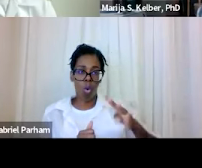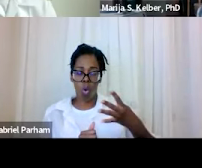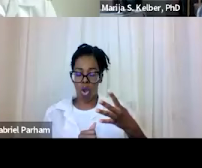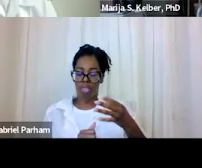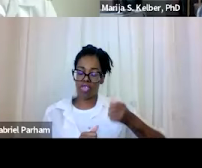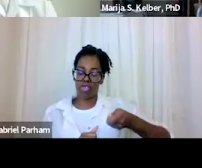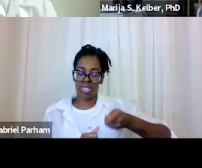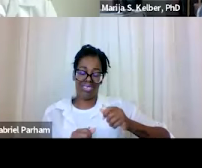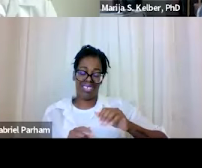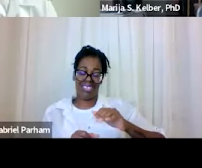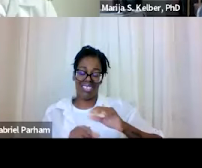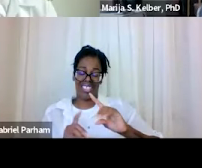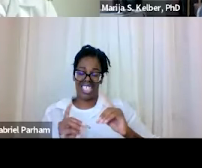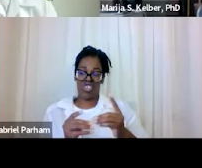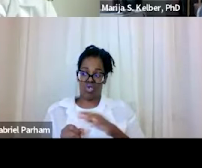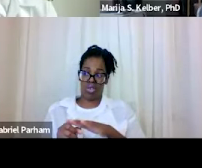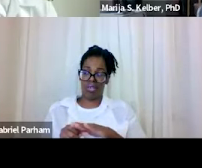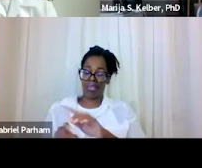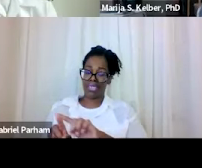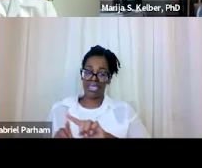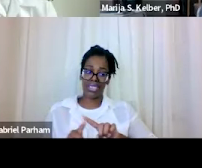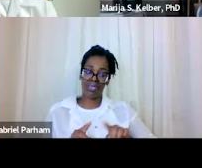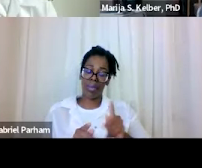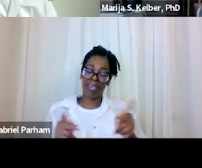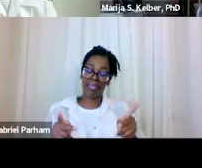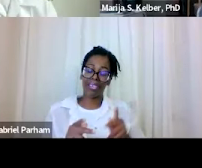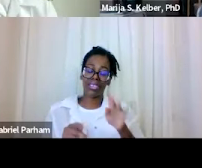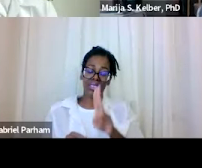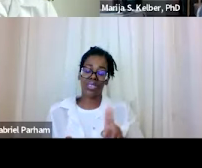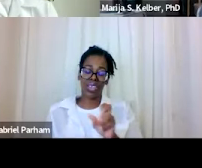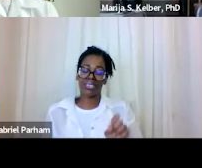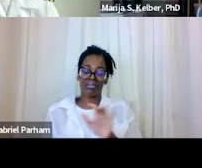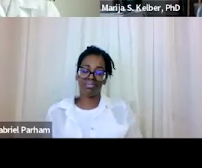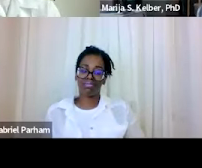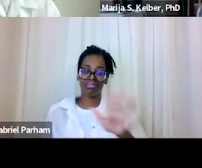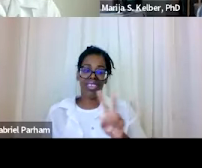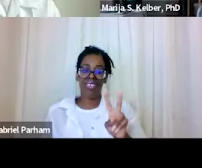and veteran courts across the country is the Department of Veterans Affairs. The majority of the veterans